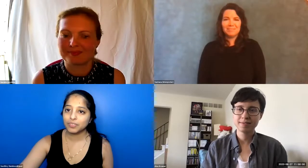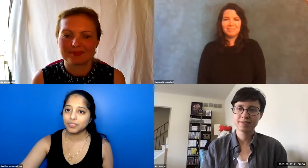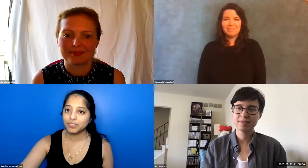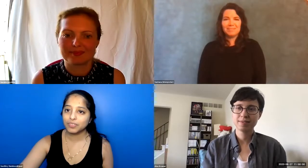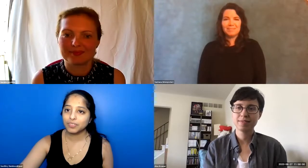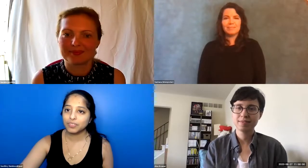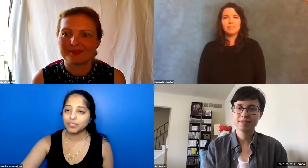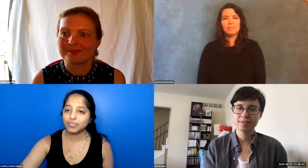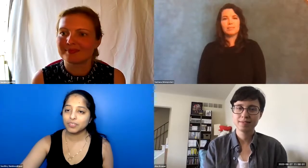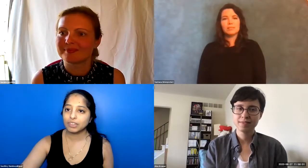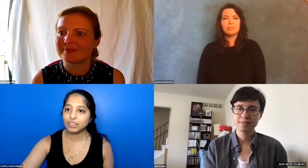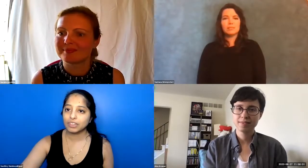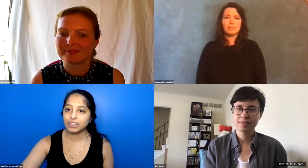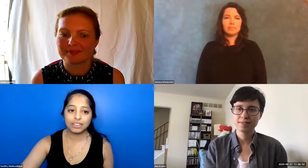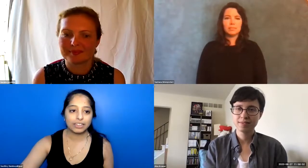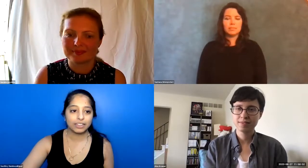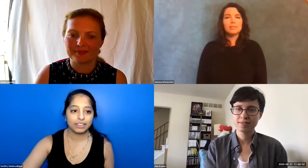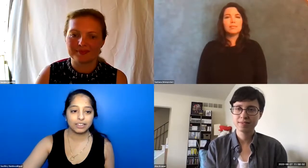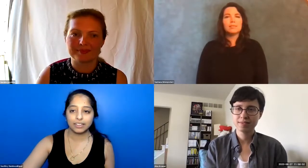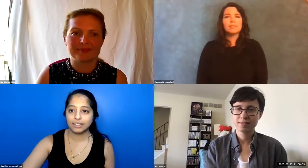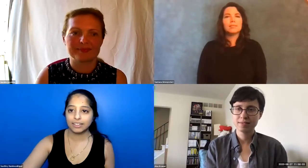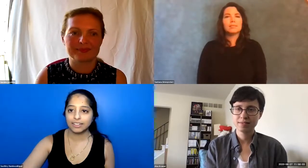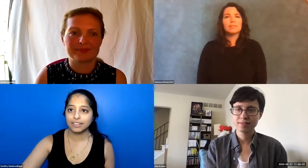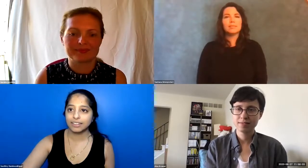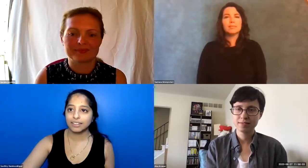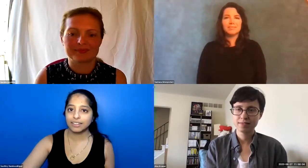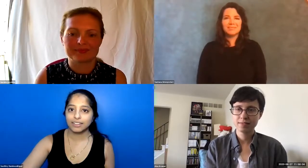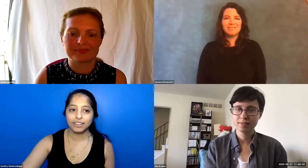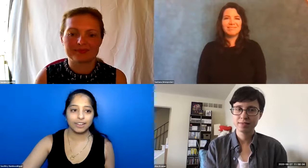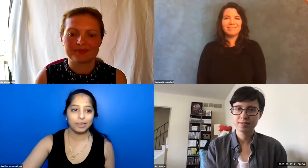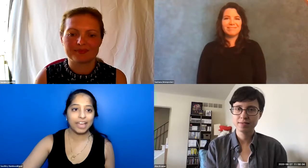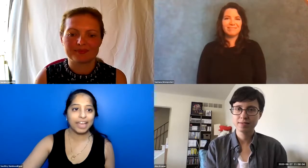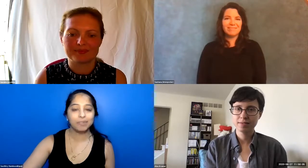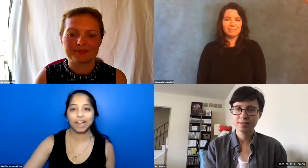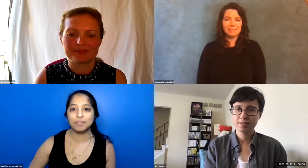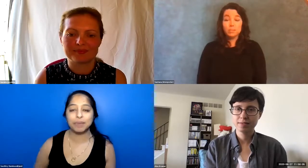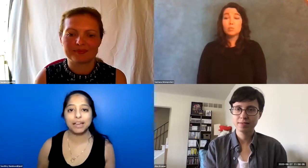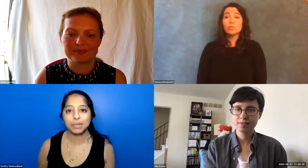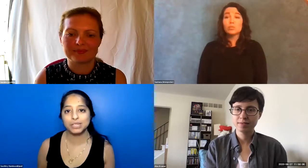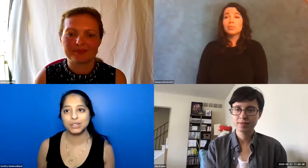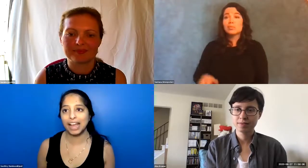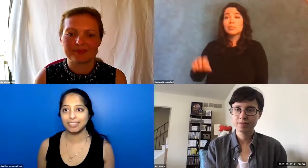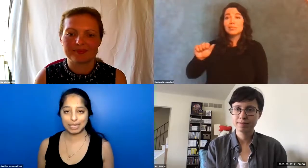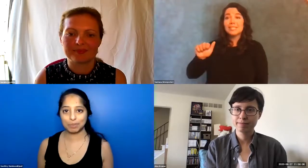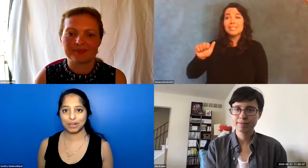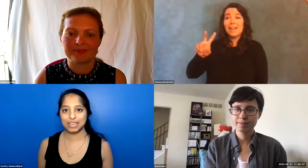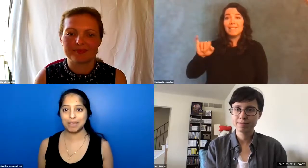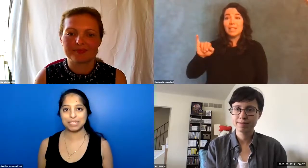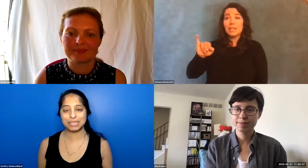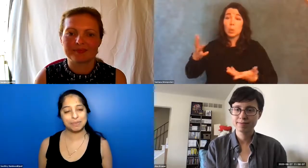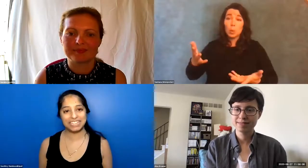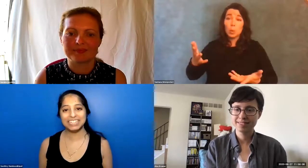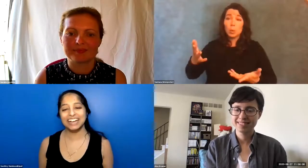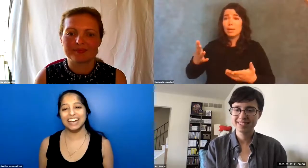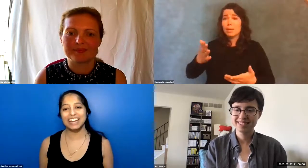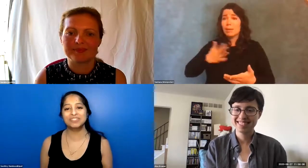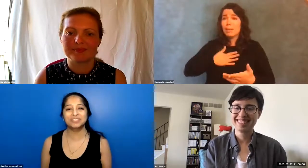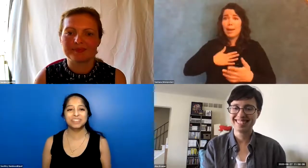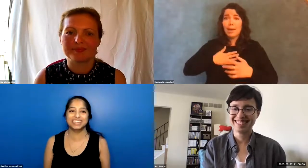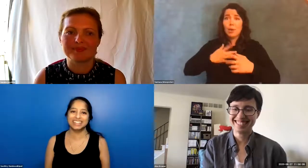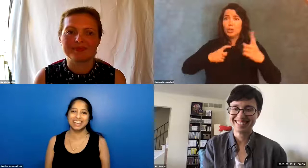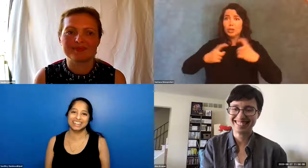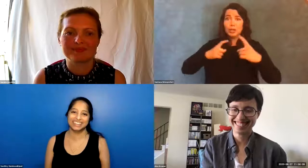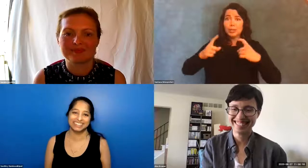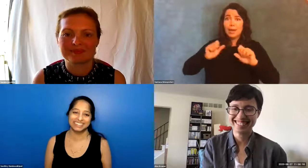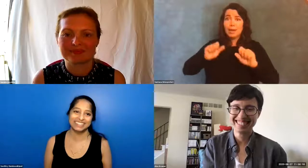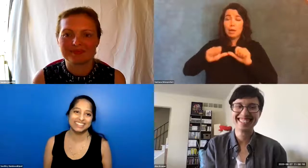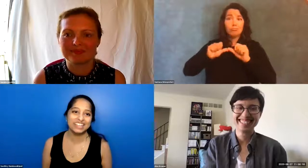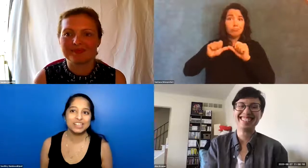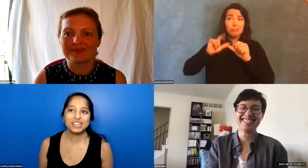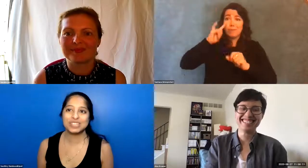Okay, well my questions are endless, but our time is limited.